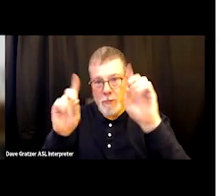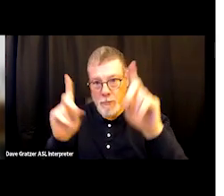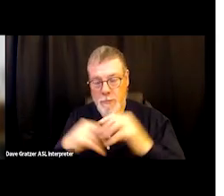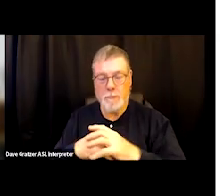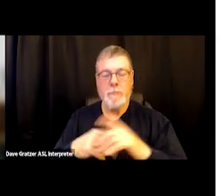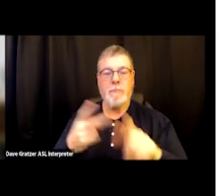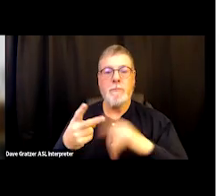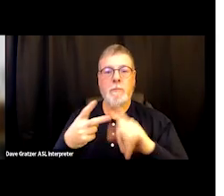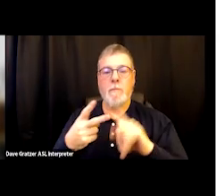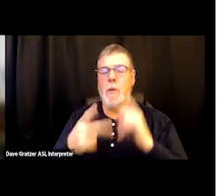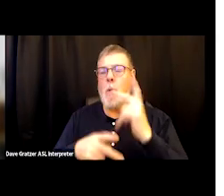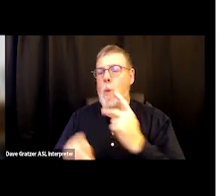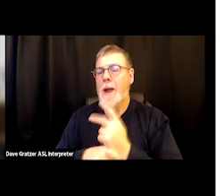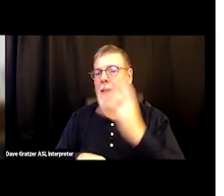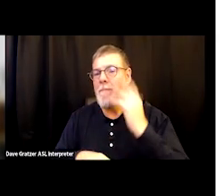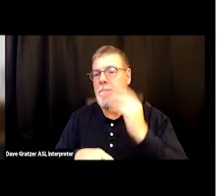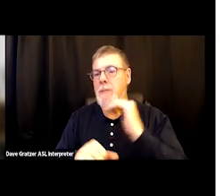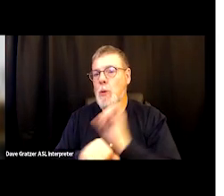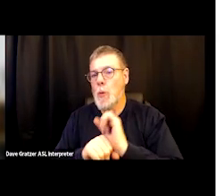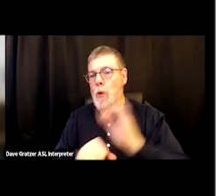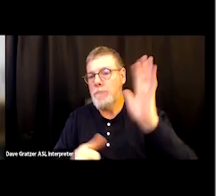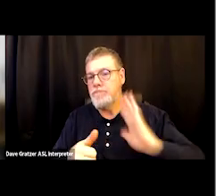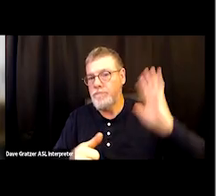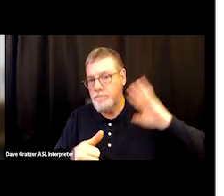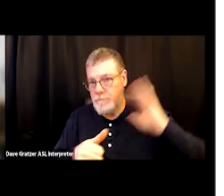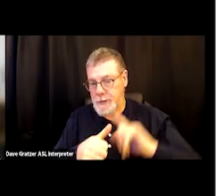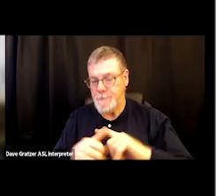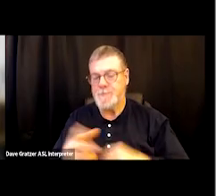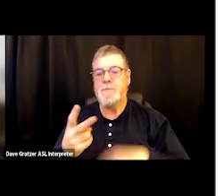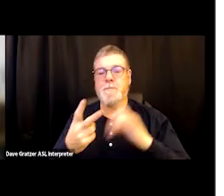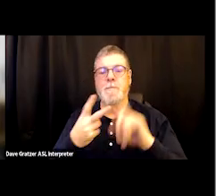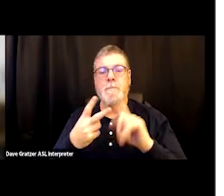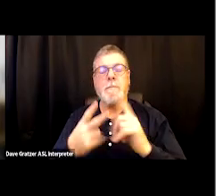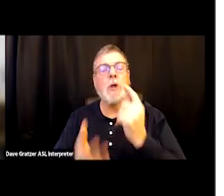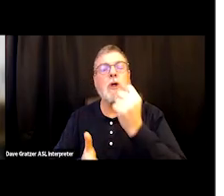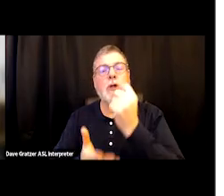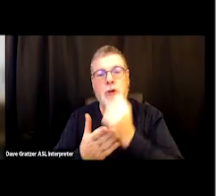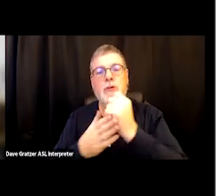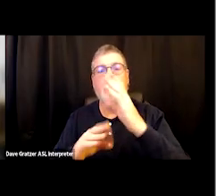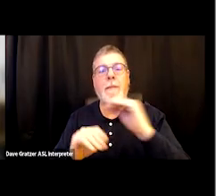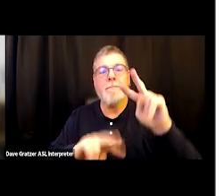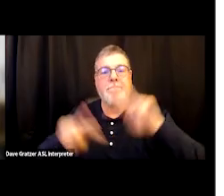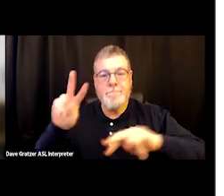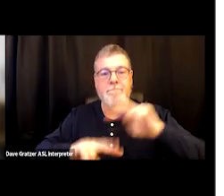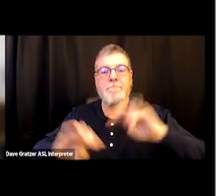what types of work have they engaged in in the past, and what treatment and evaluations they've received.